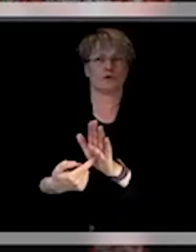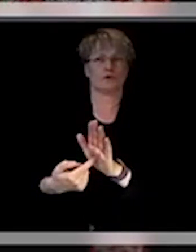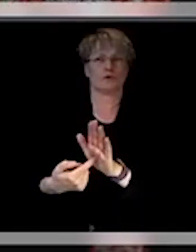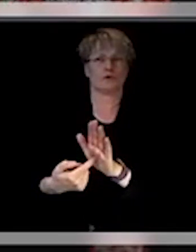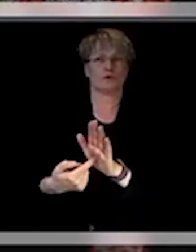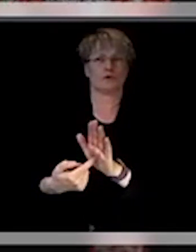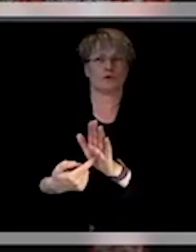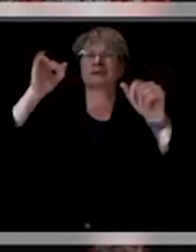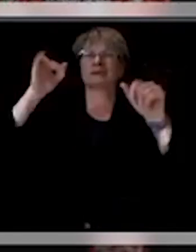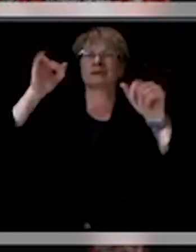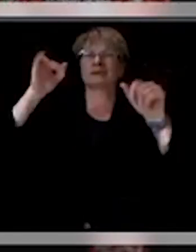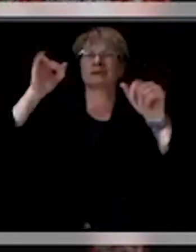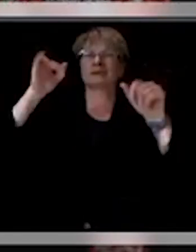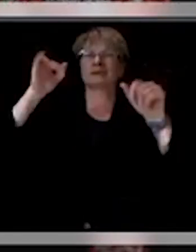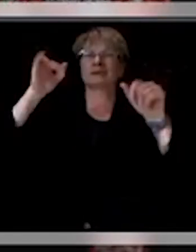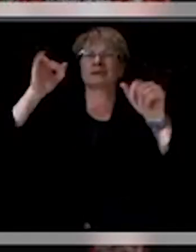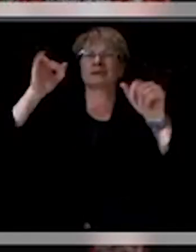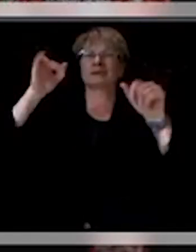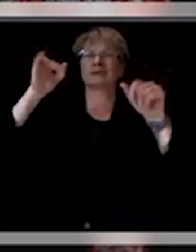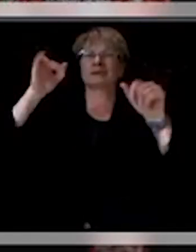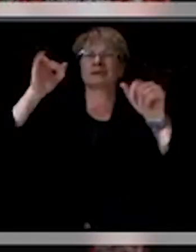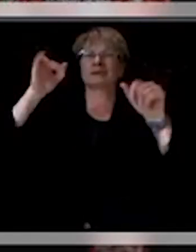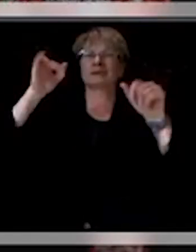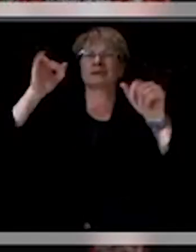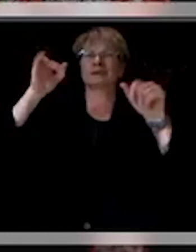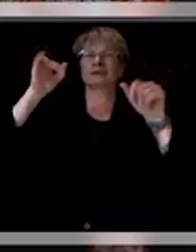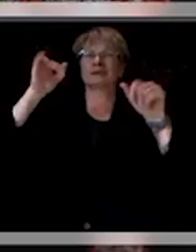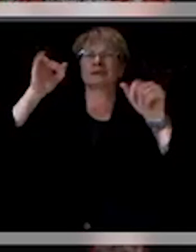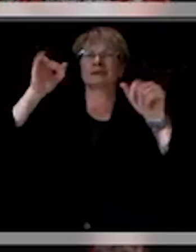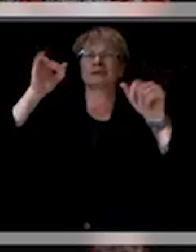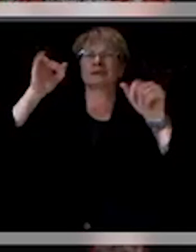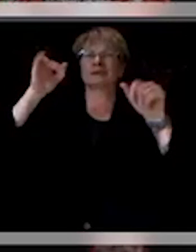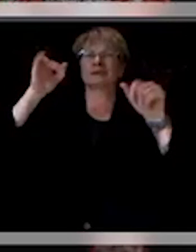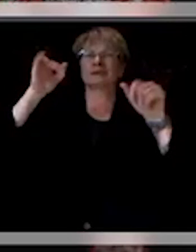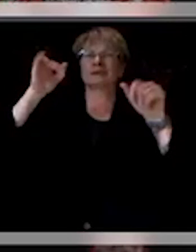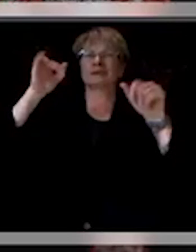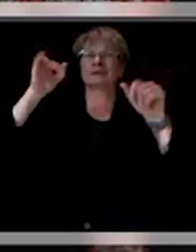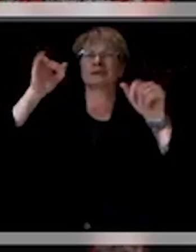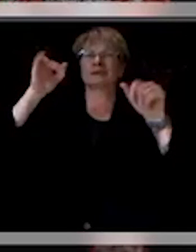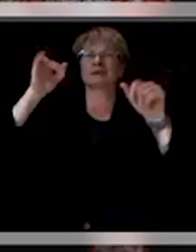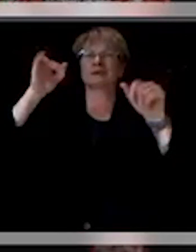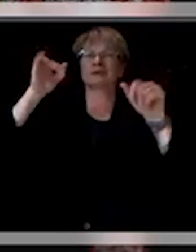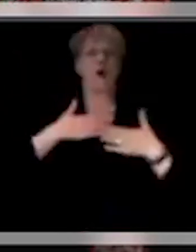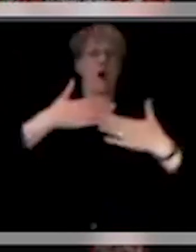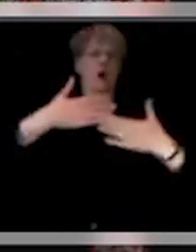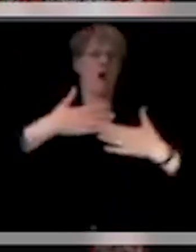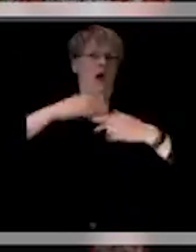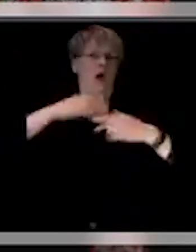people are singing or breathing heavily with exertion in enclosed spaces. And so the World